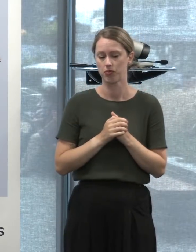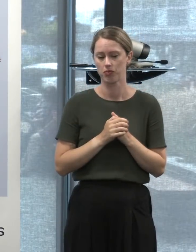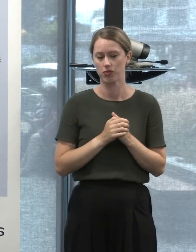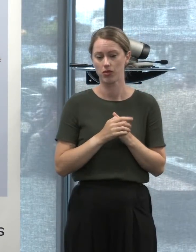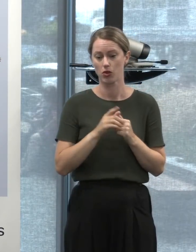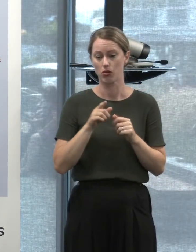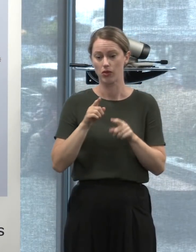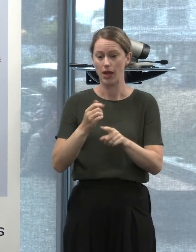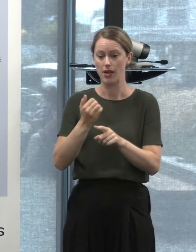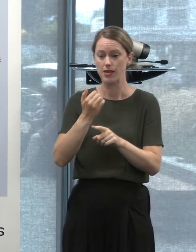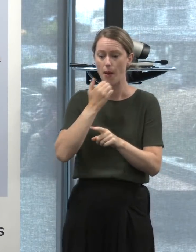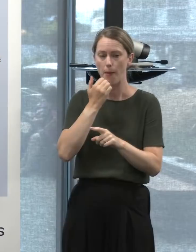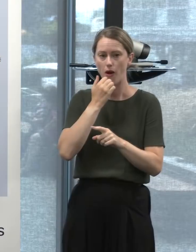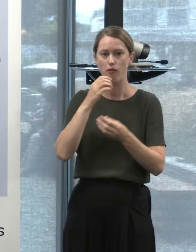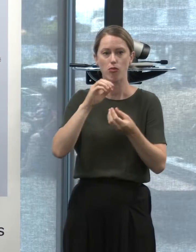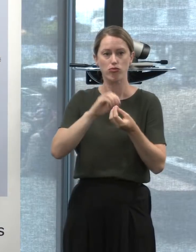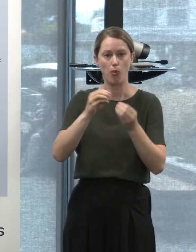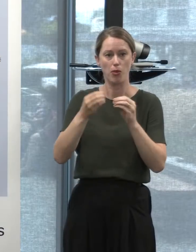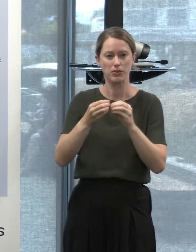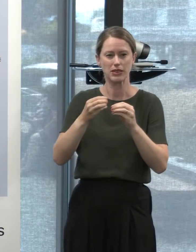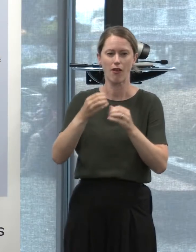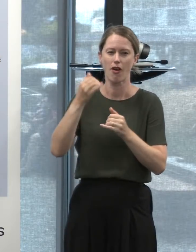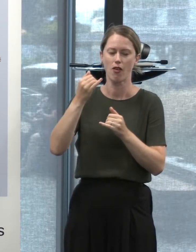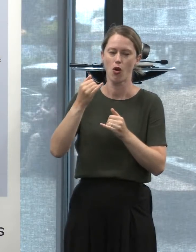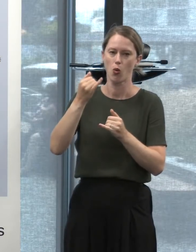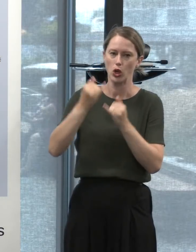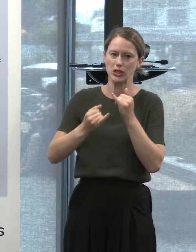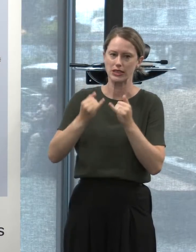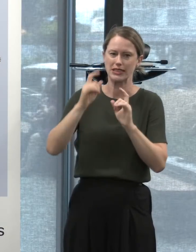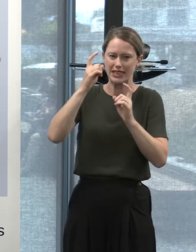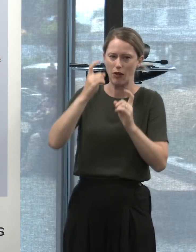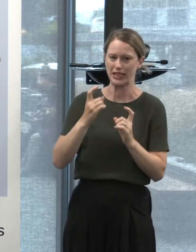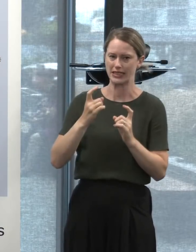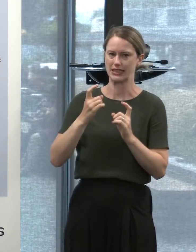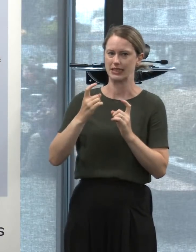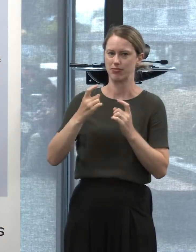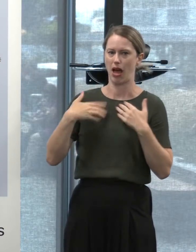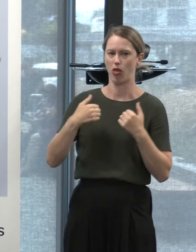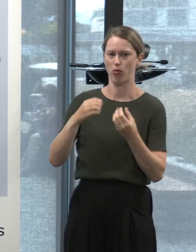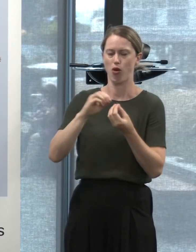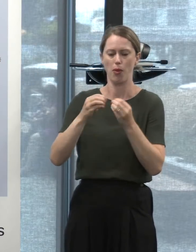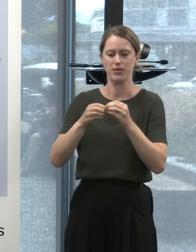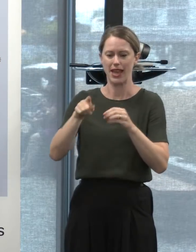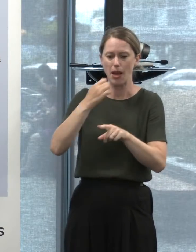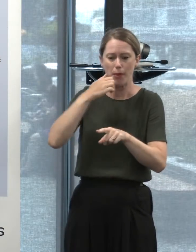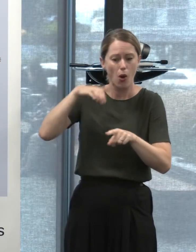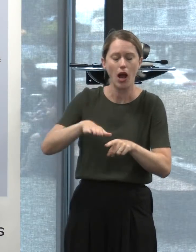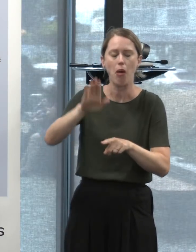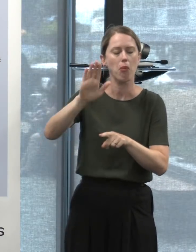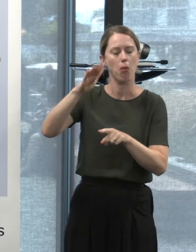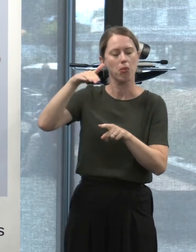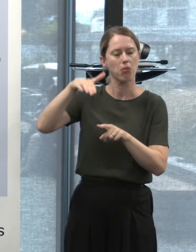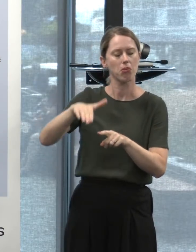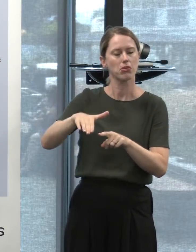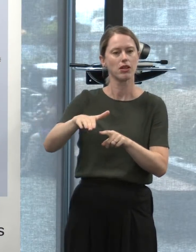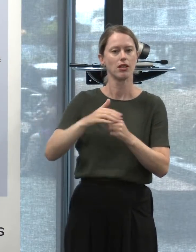have declined after each additional vaccination, and this is particularly so